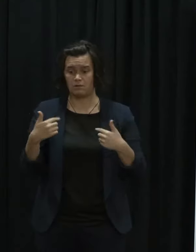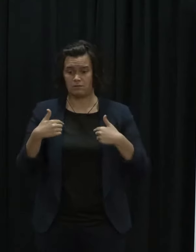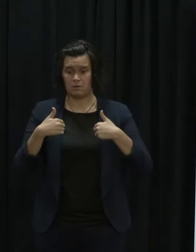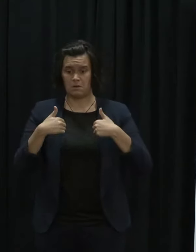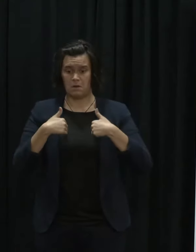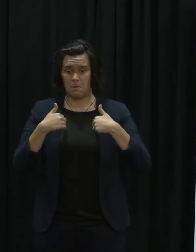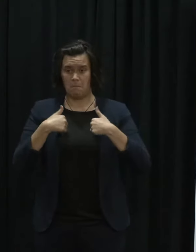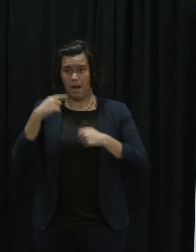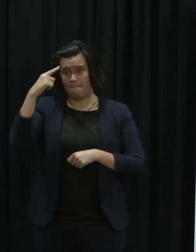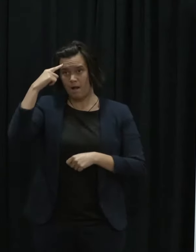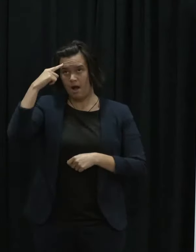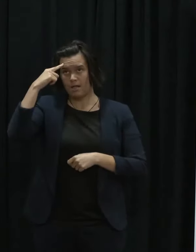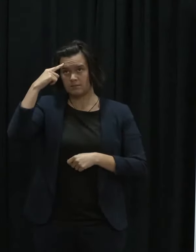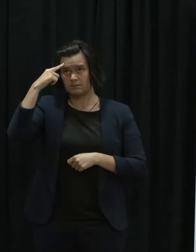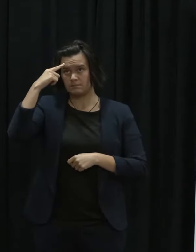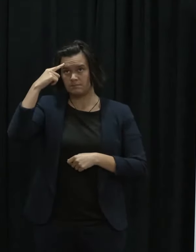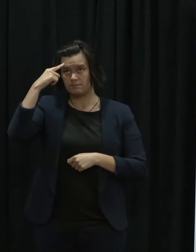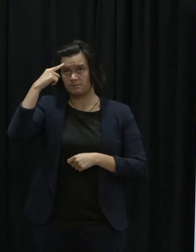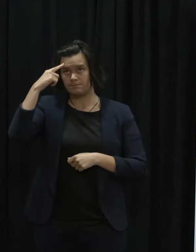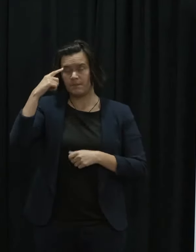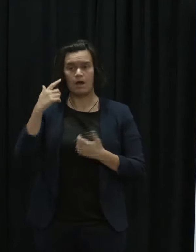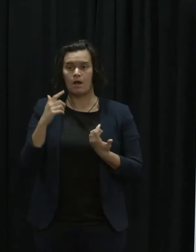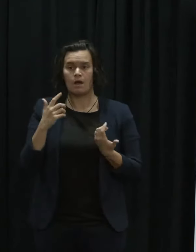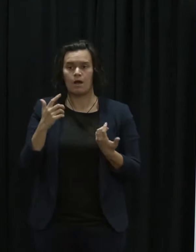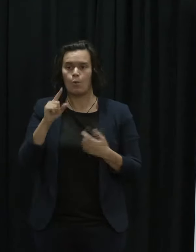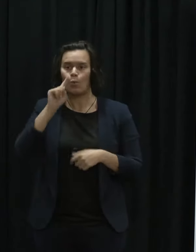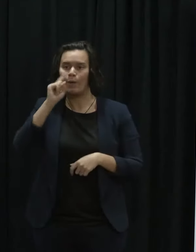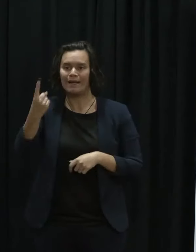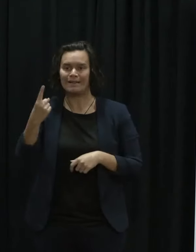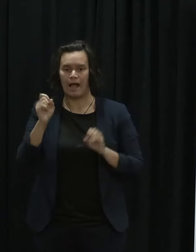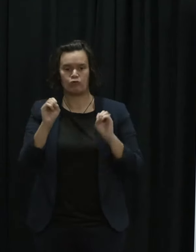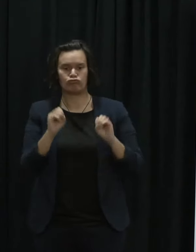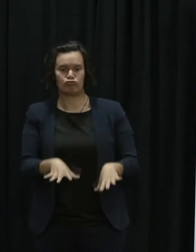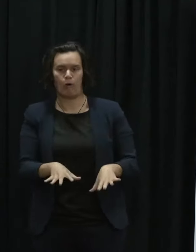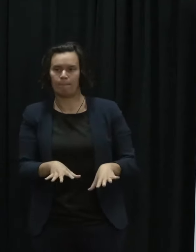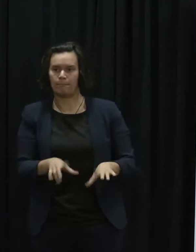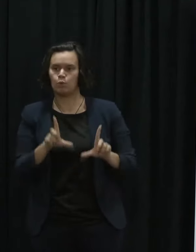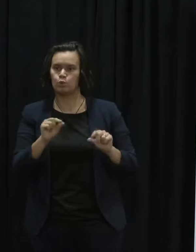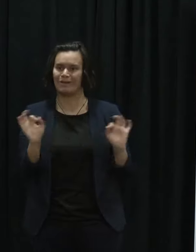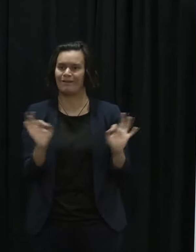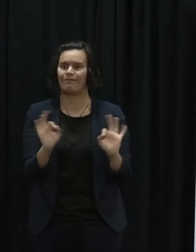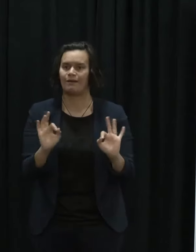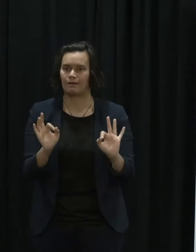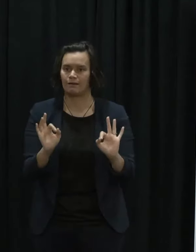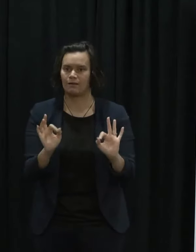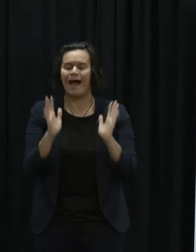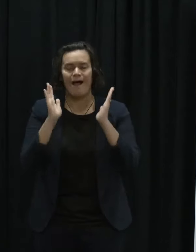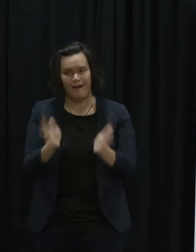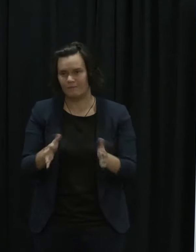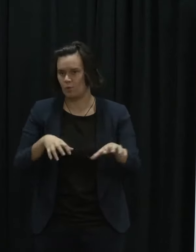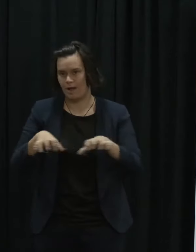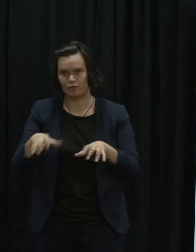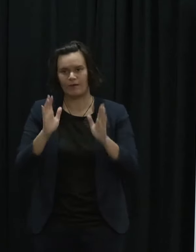where we have landed, but it all comes back to one essentia.